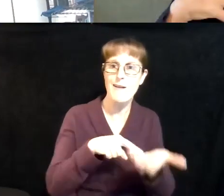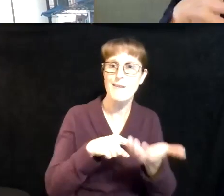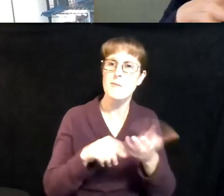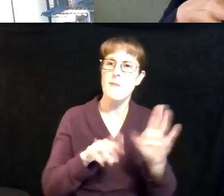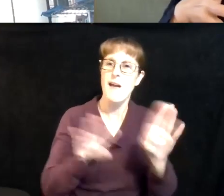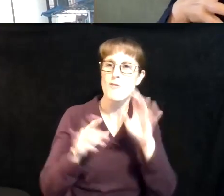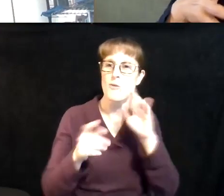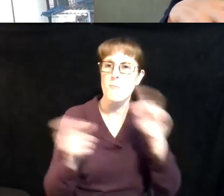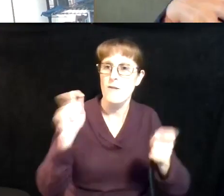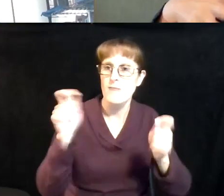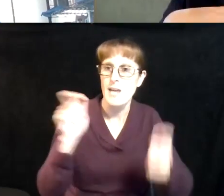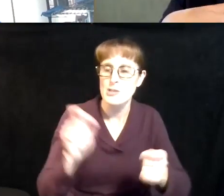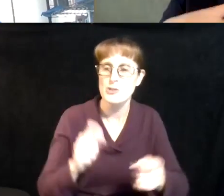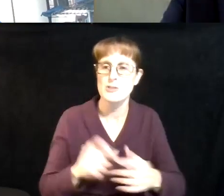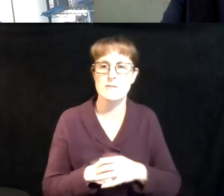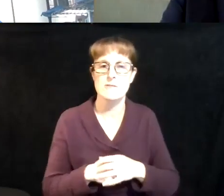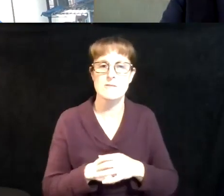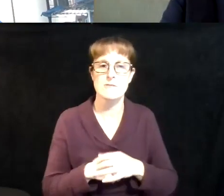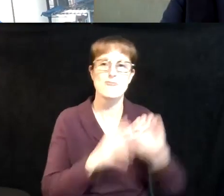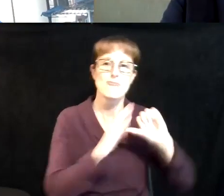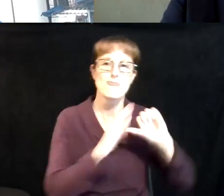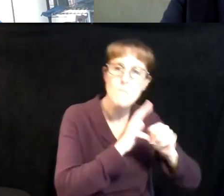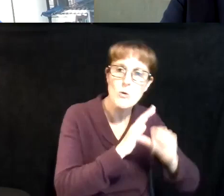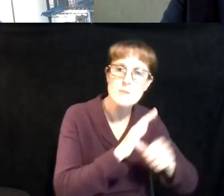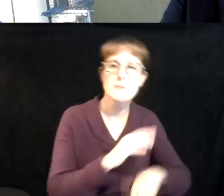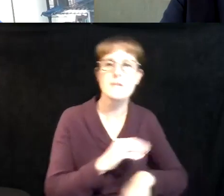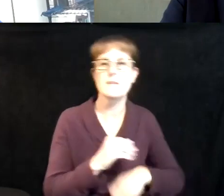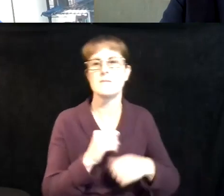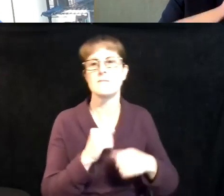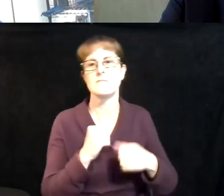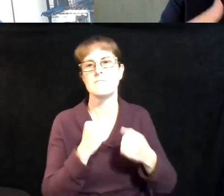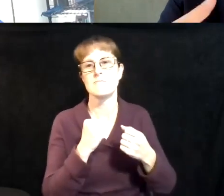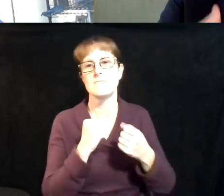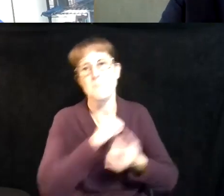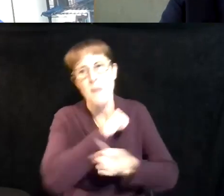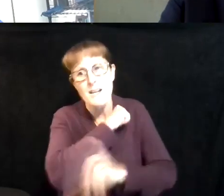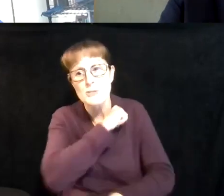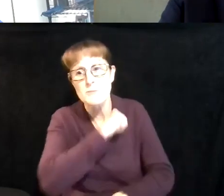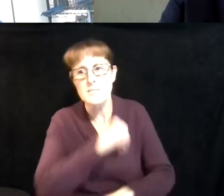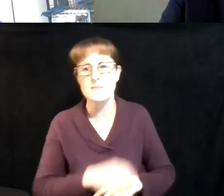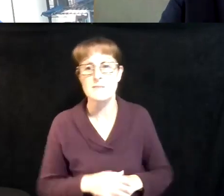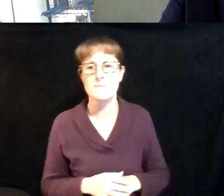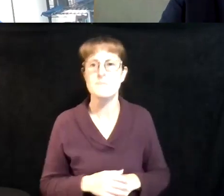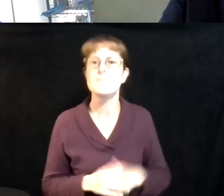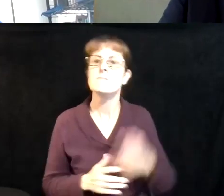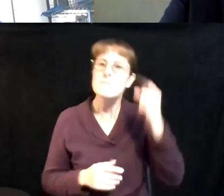It's how they are used and how coercive they are,